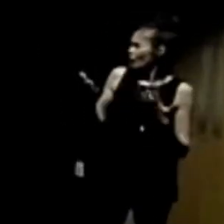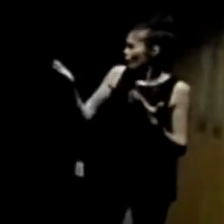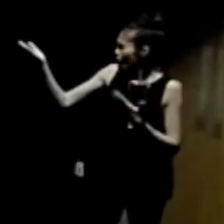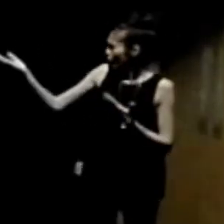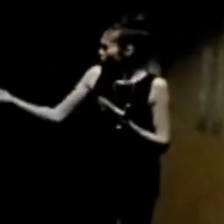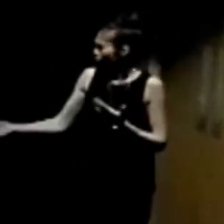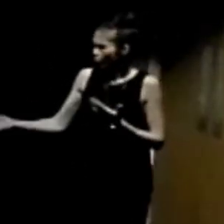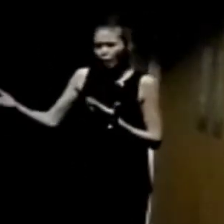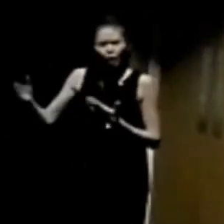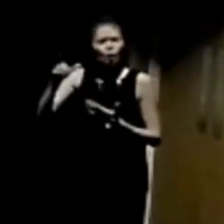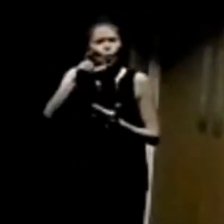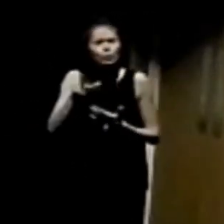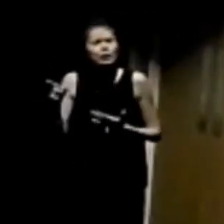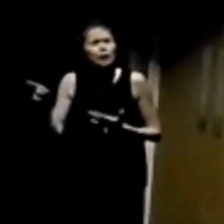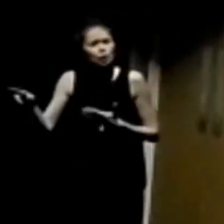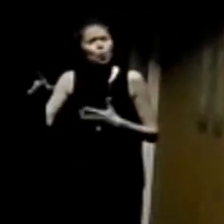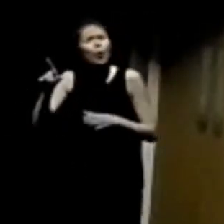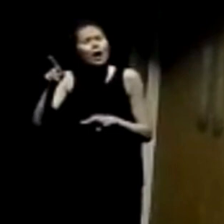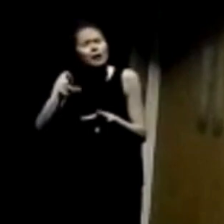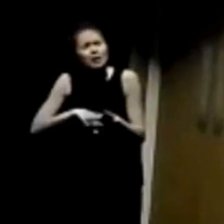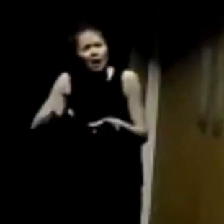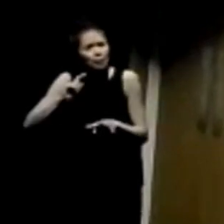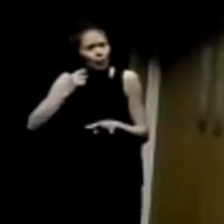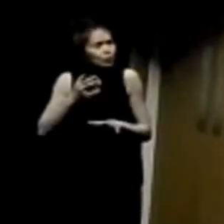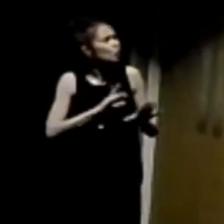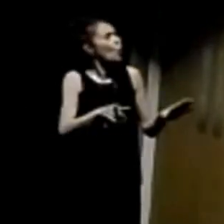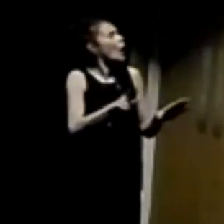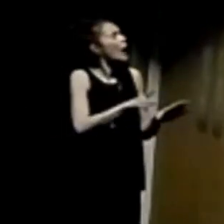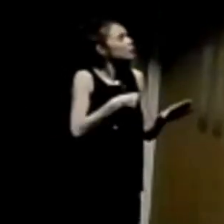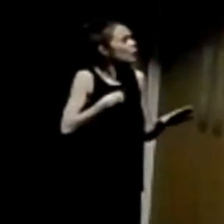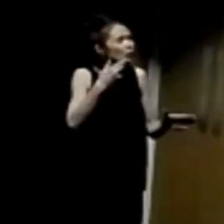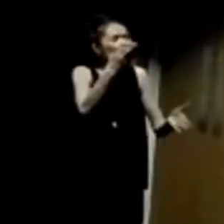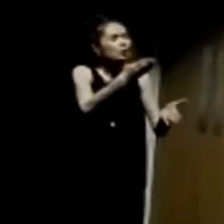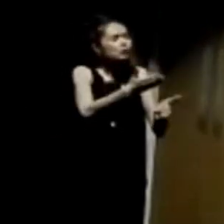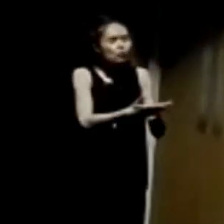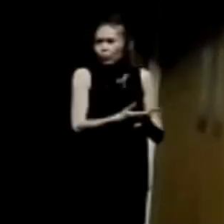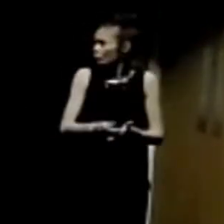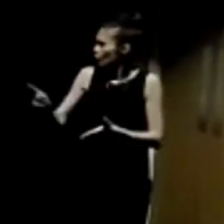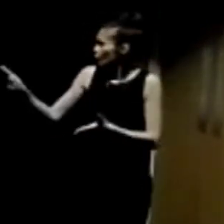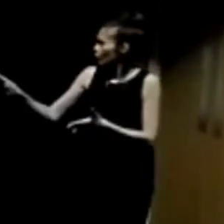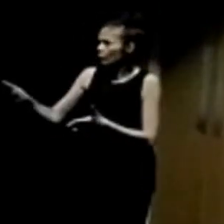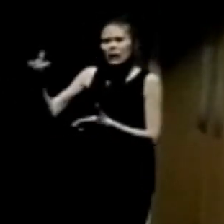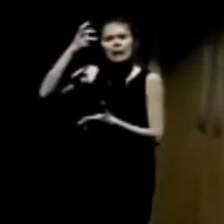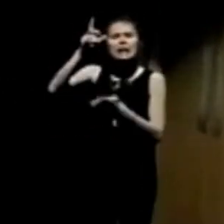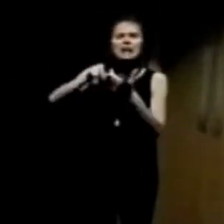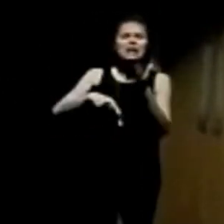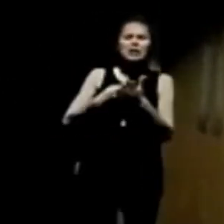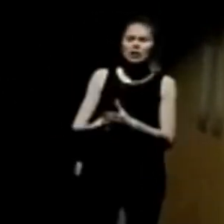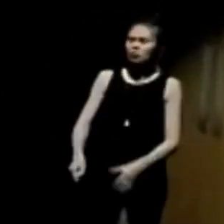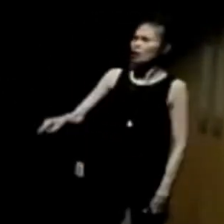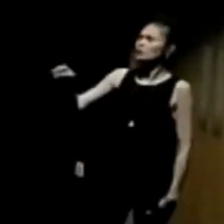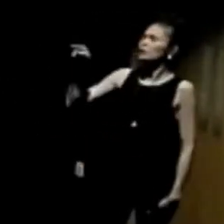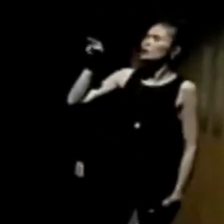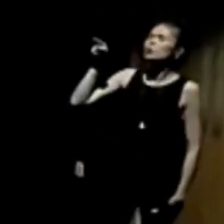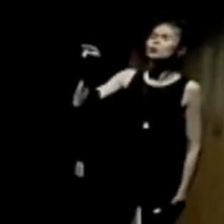Cordelia so young my Lord and true. Lear. Let it be so; thy truth, then, be thy dower: